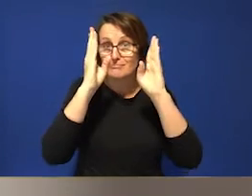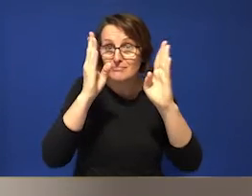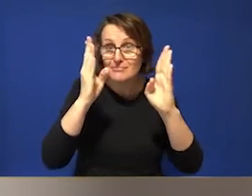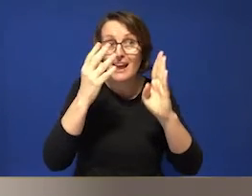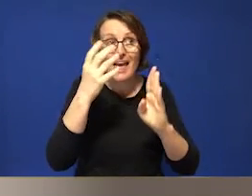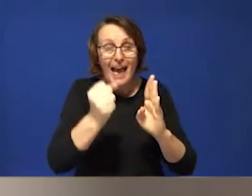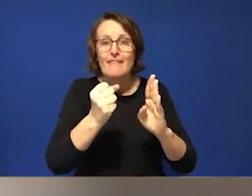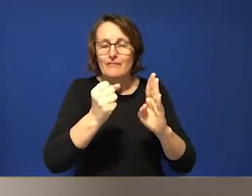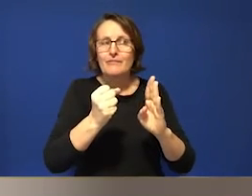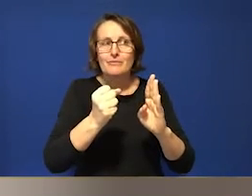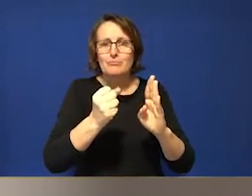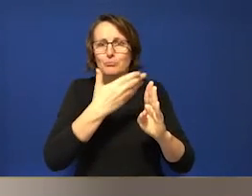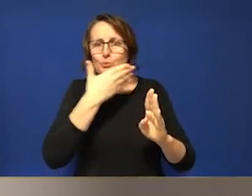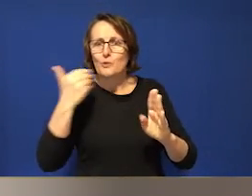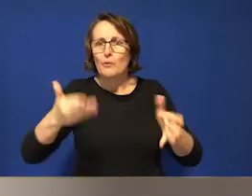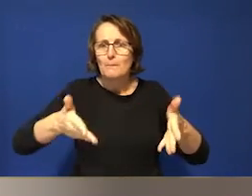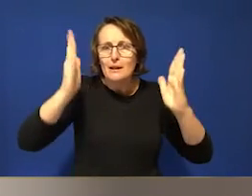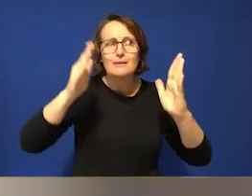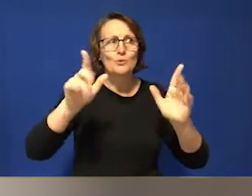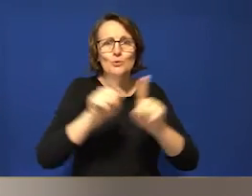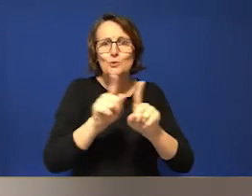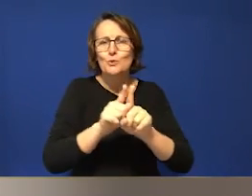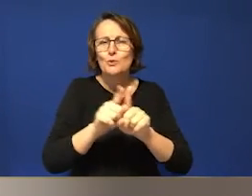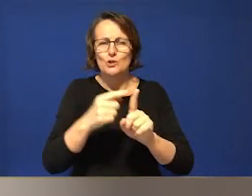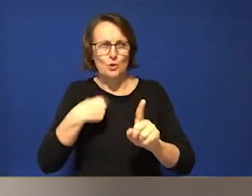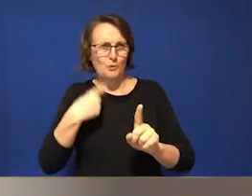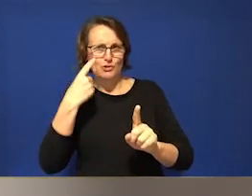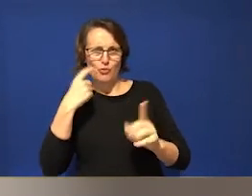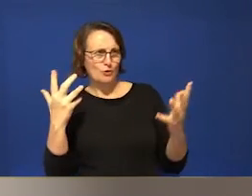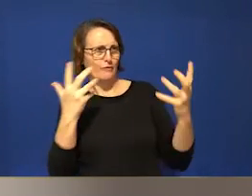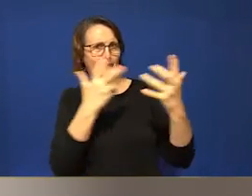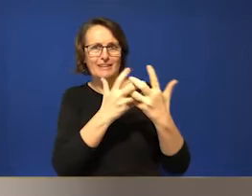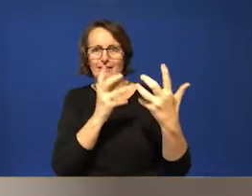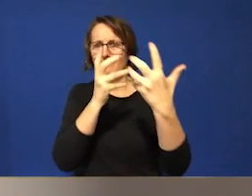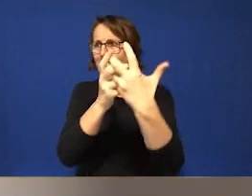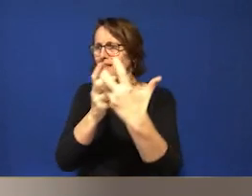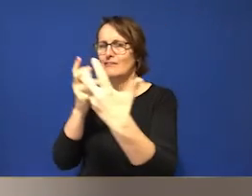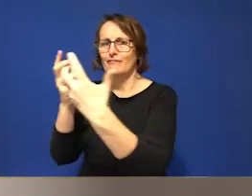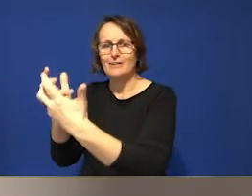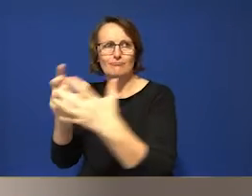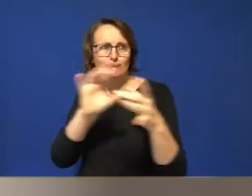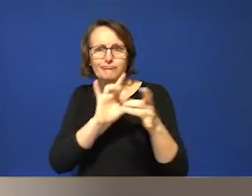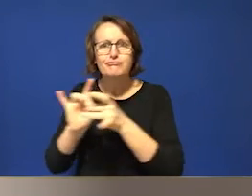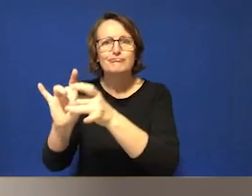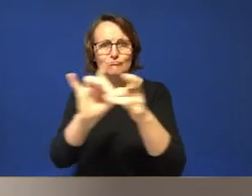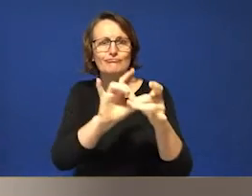And so we fit within that suite of architecture over multiple generations. Okay.